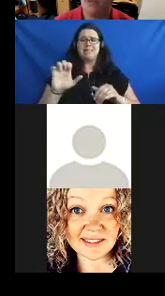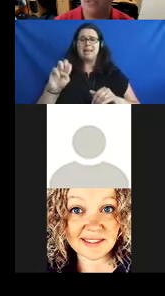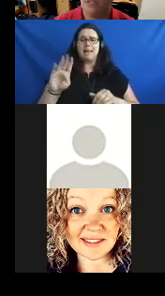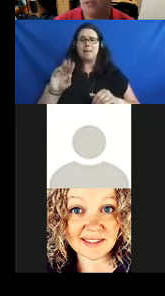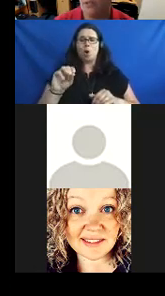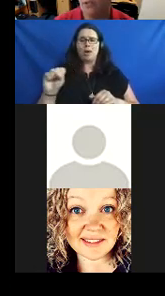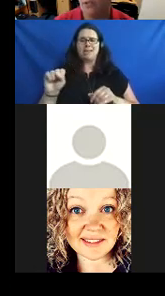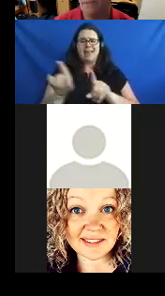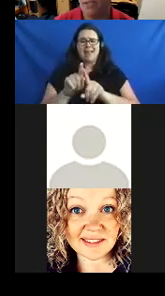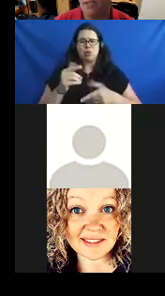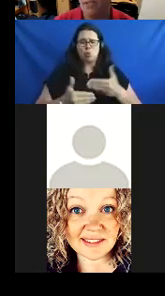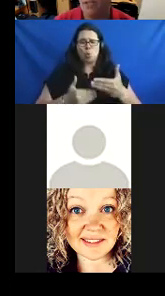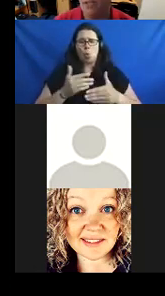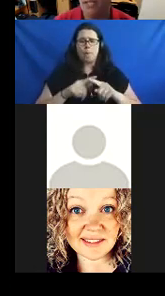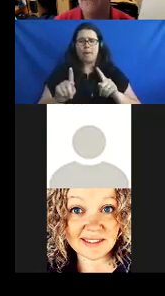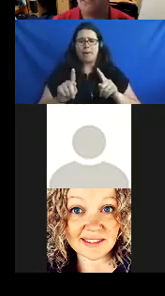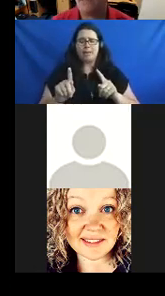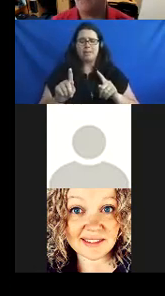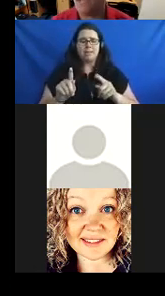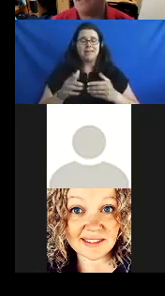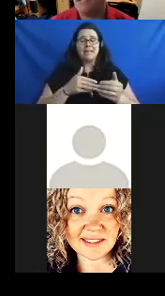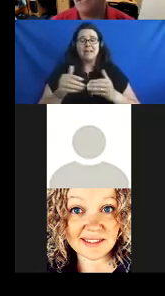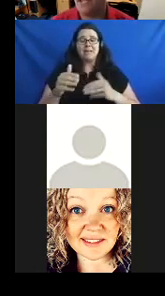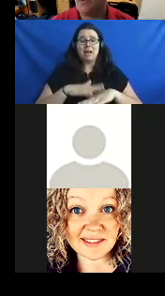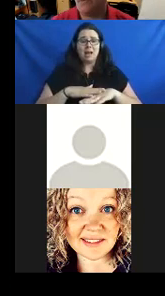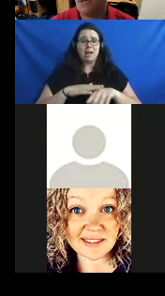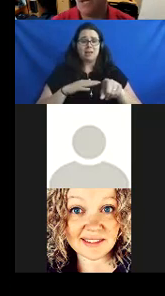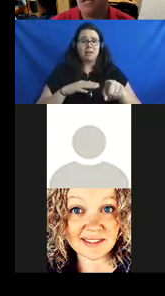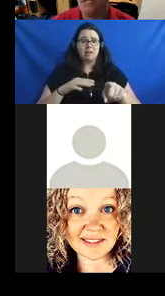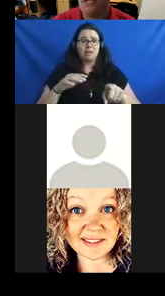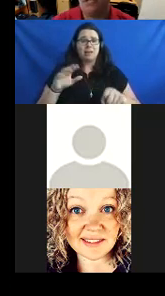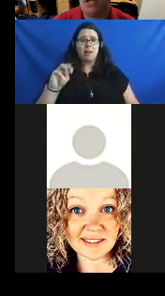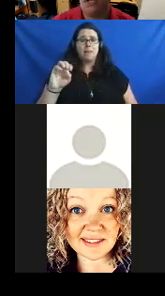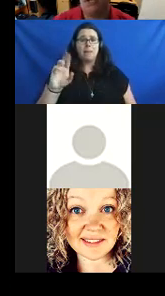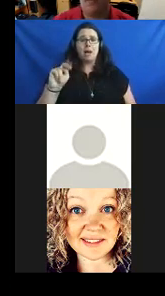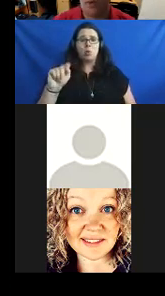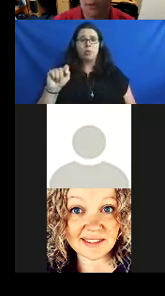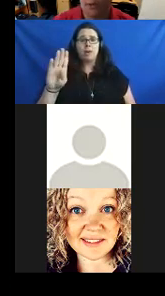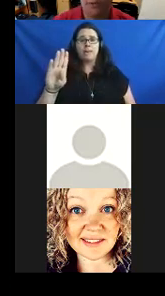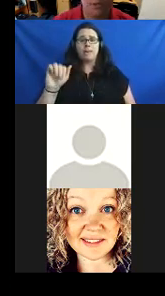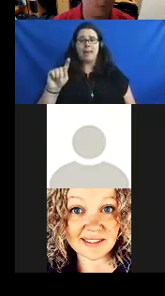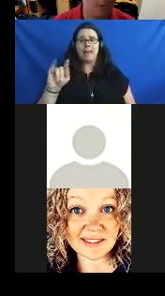I WOULDN'T LOOK -- I KEEP IT ON THE MOUNTBATTEN AS AN EXAMPLE, AN ELECTRONIC BRAILLER.